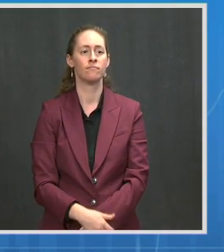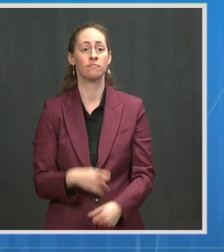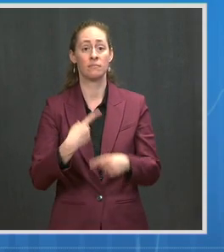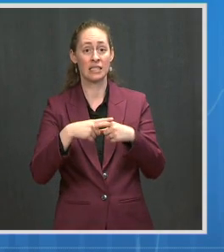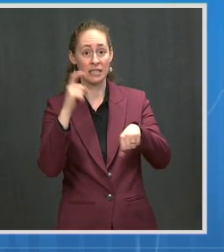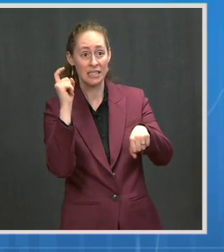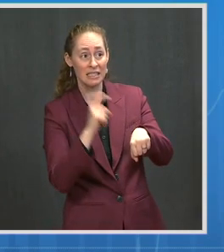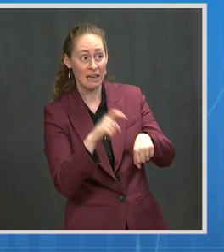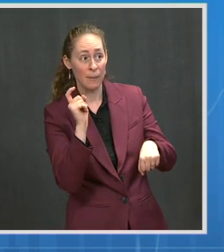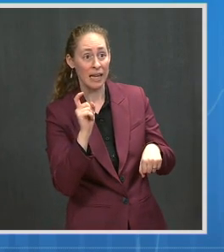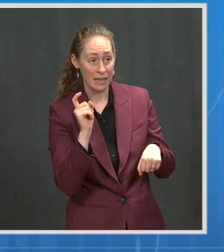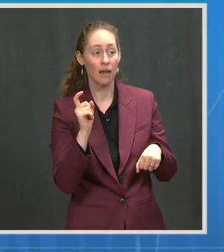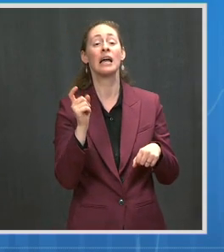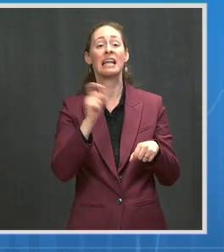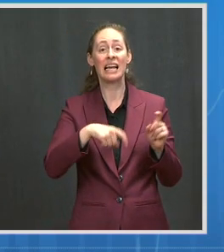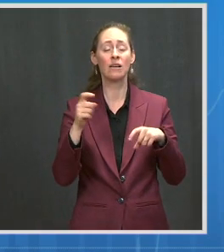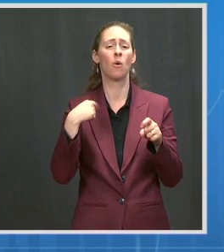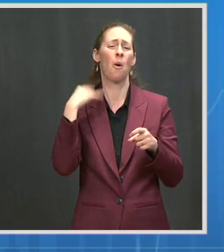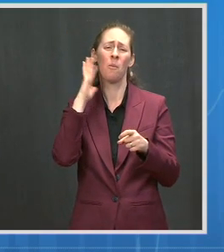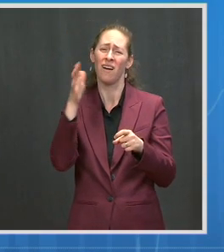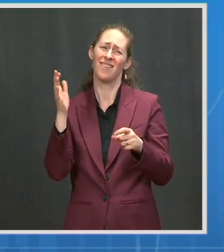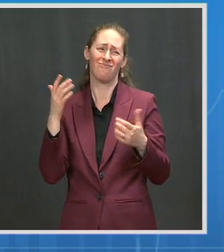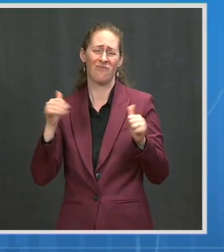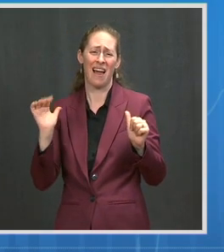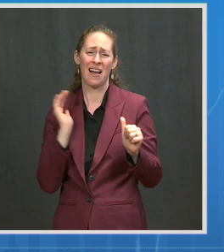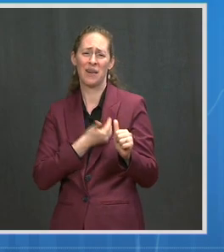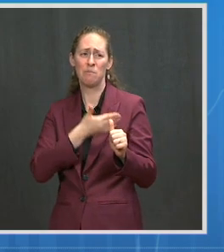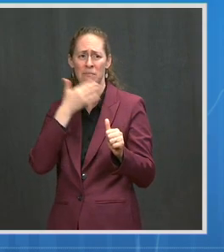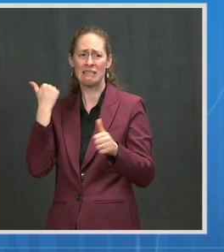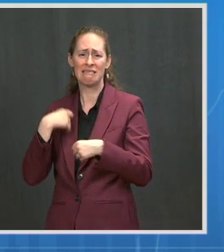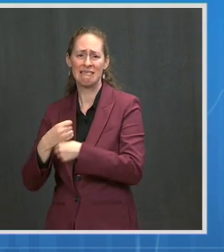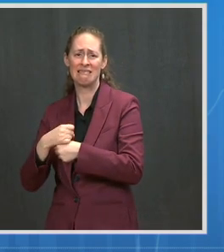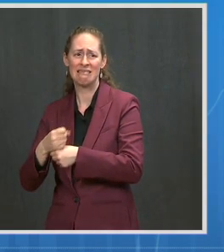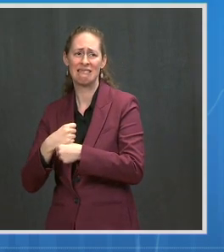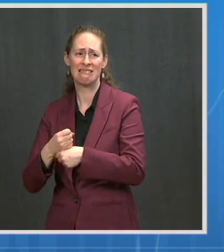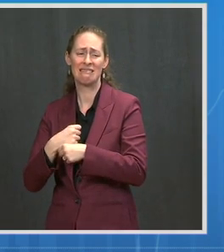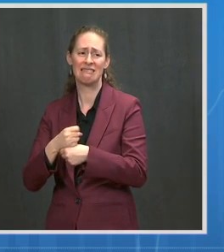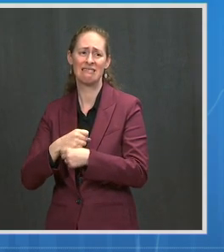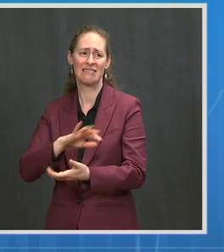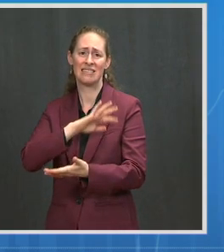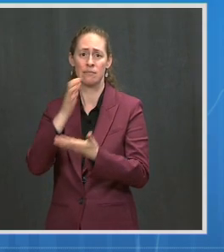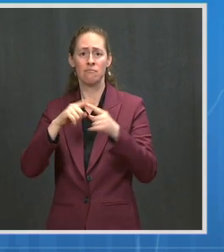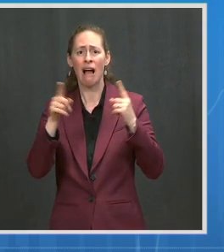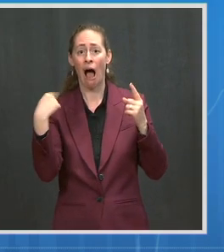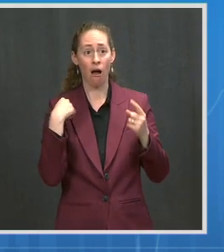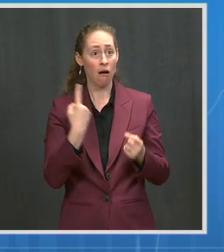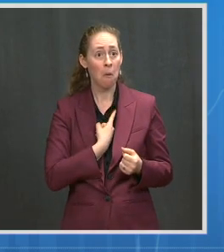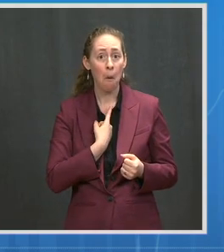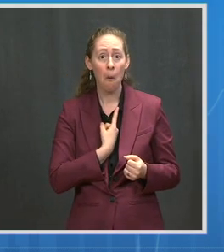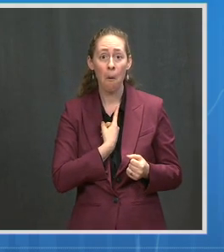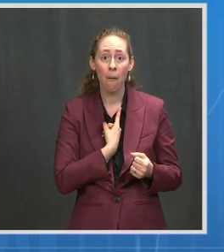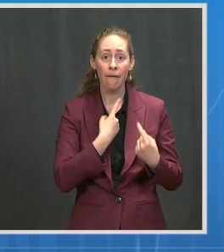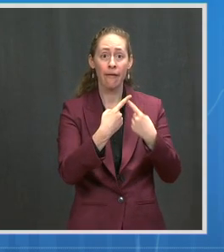that we will still need global partners across the world to do the same. So this is going to be a collaborative effort with other nations.